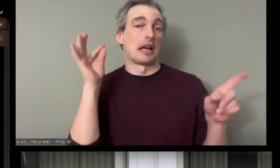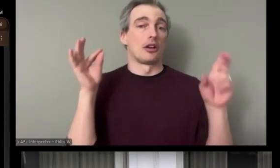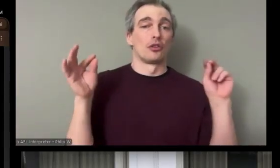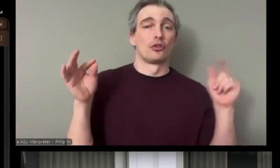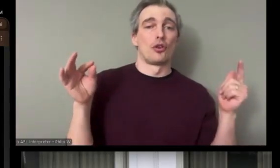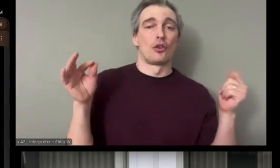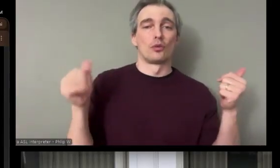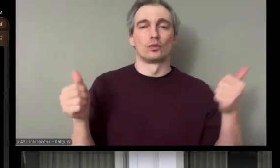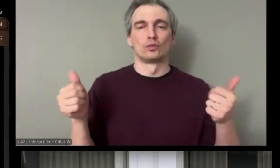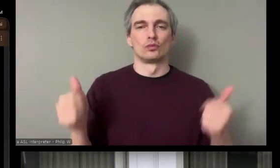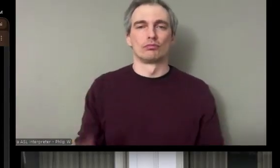All